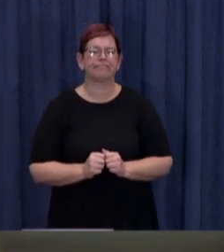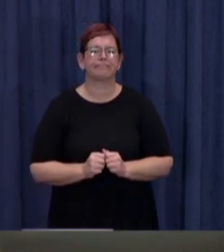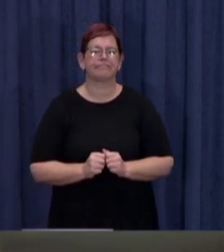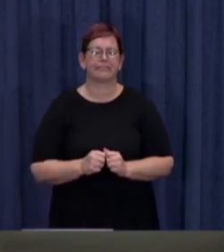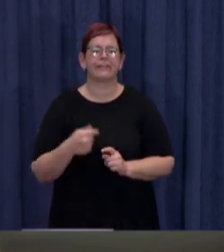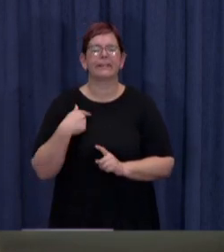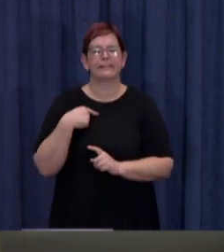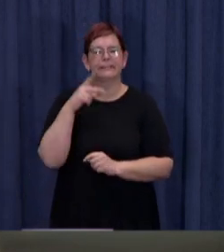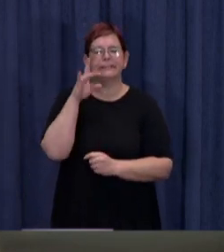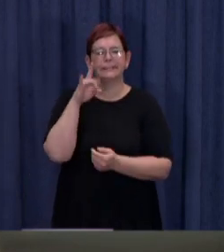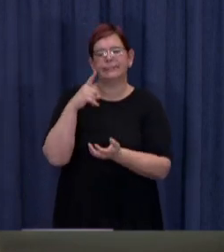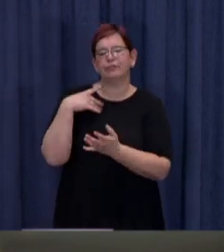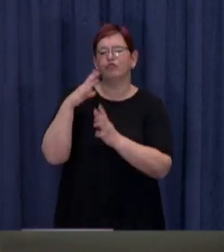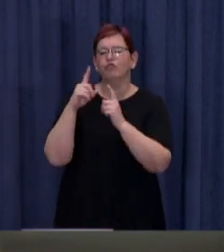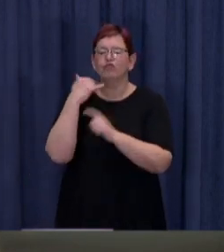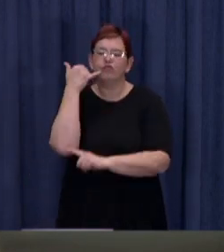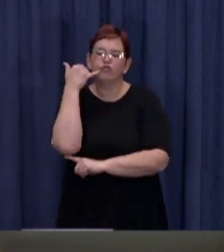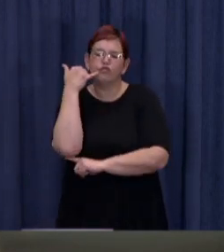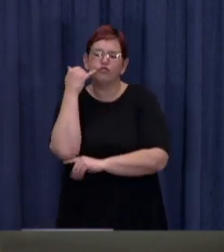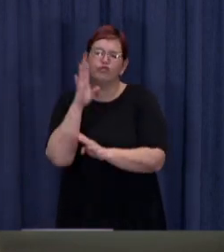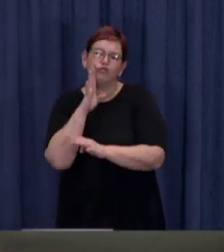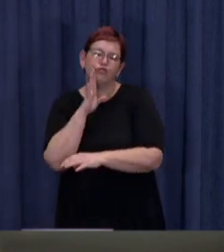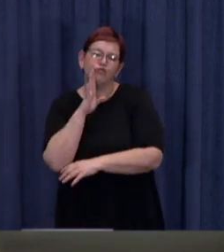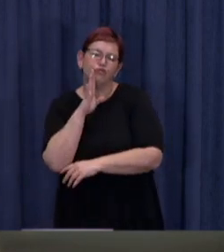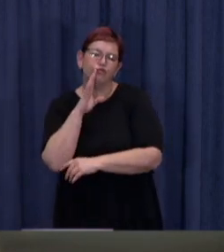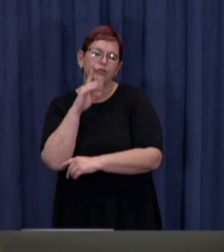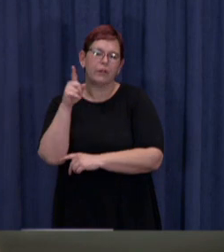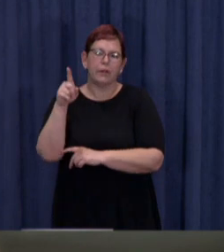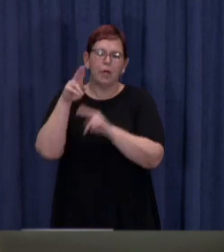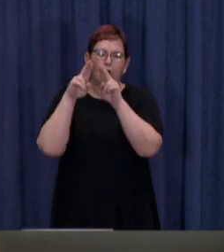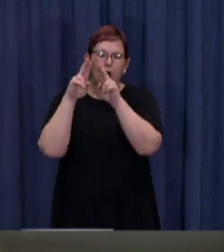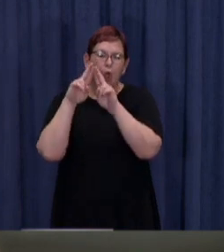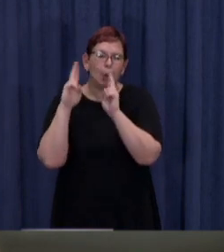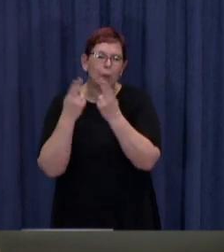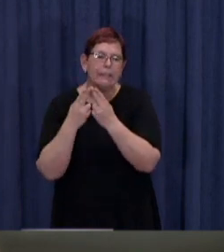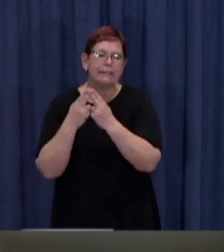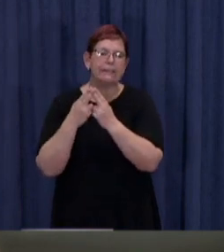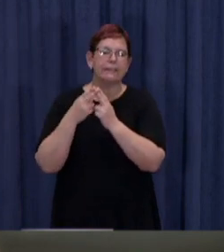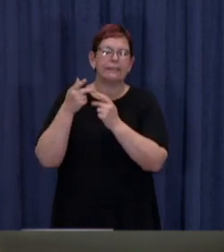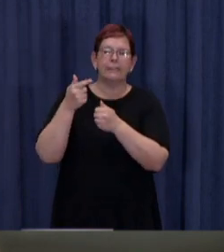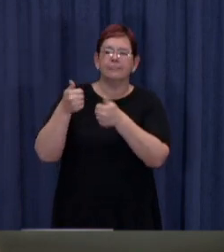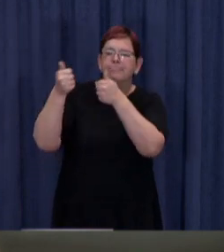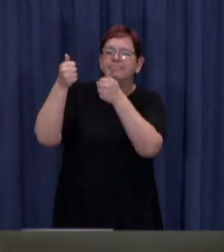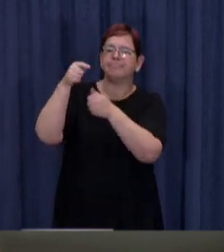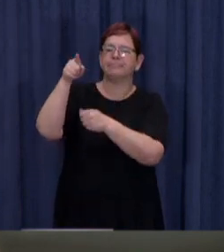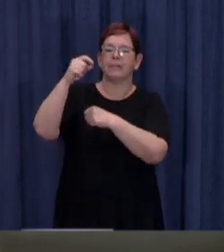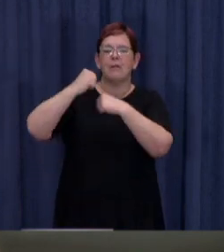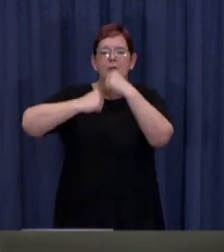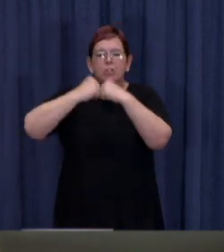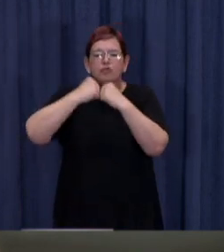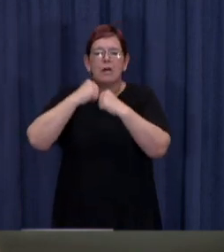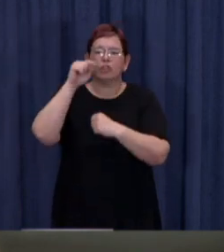about 20 members of the industry because I was really talking to them and convened them in response to a teleconference I had with union leaders